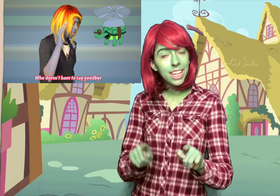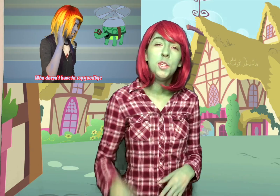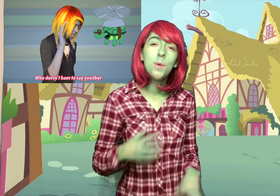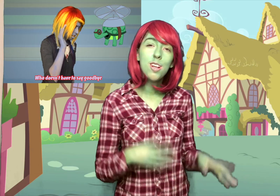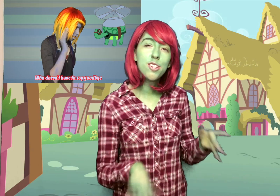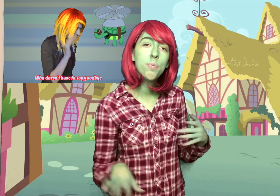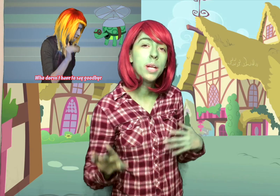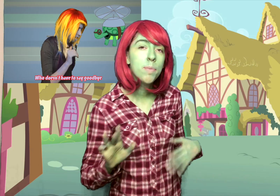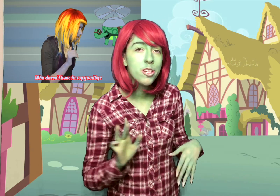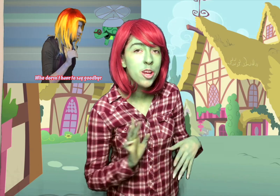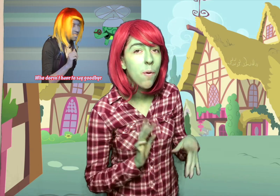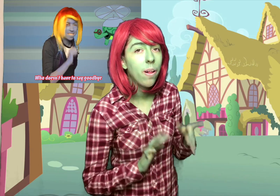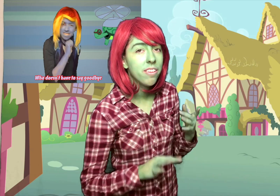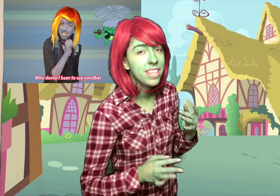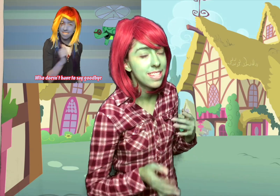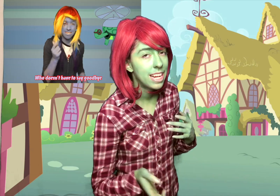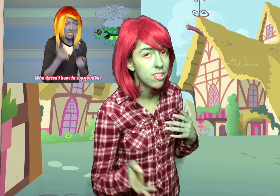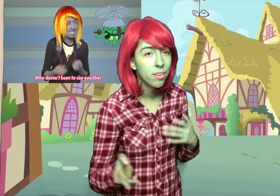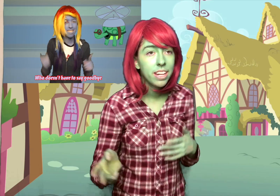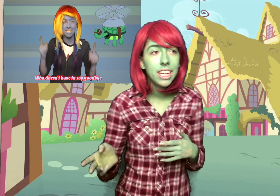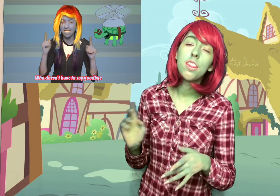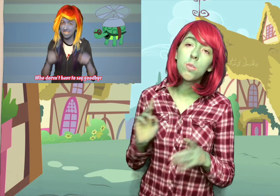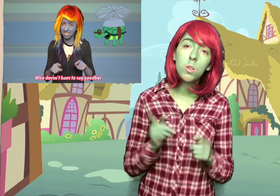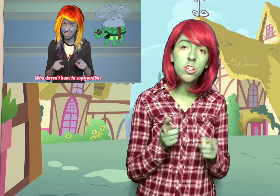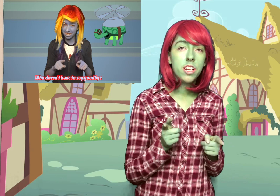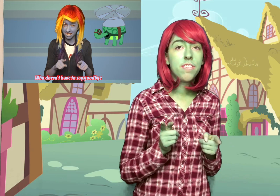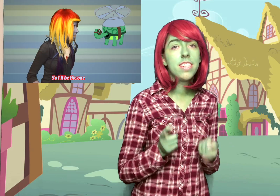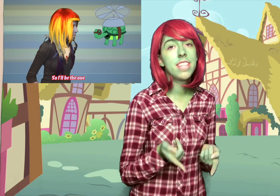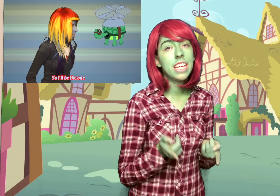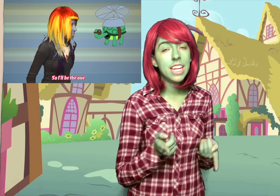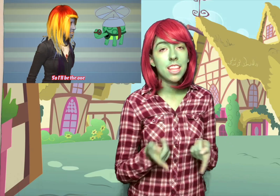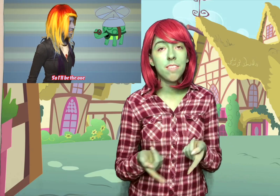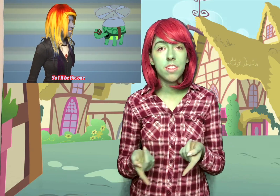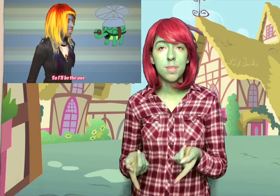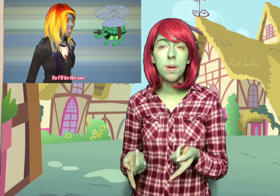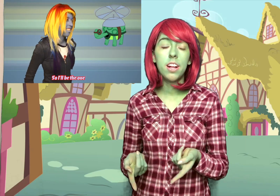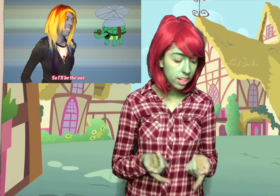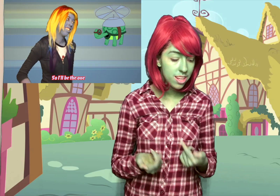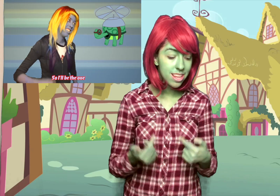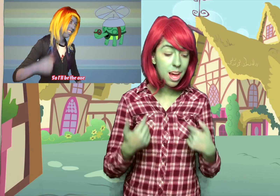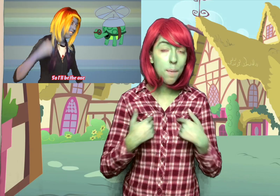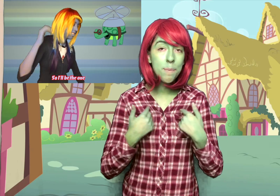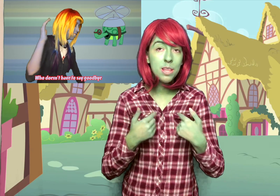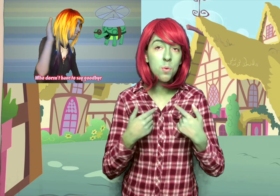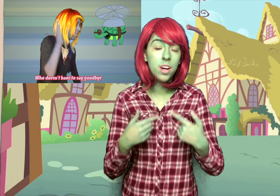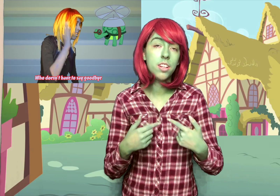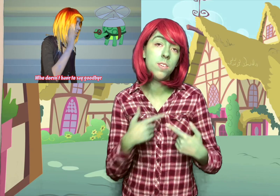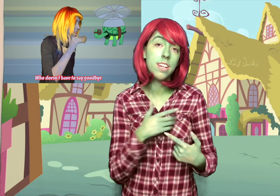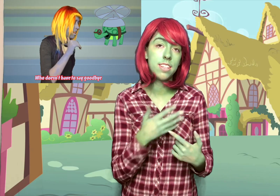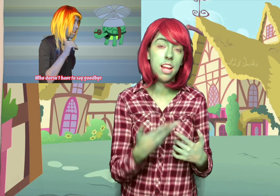you also pretty much know all of these signs already the role shift is the key thing for this part because "i'll be the one who doesn't have